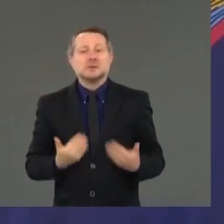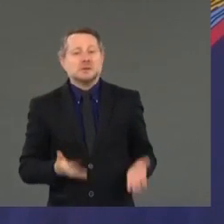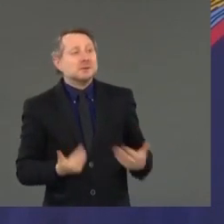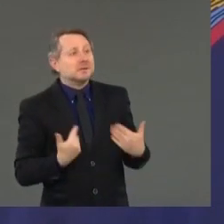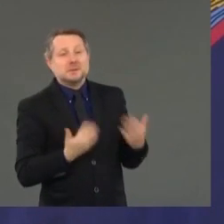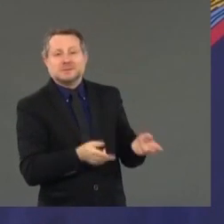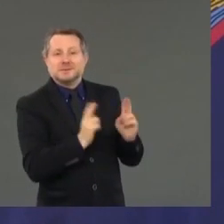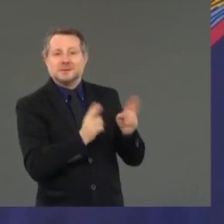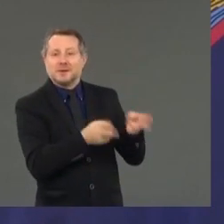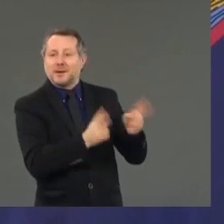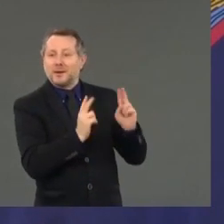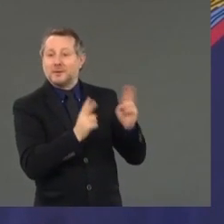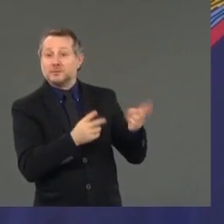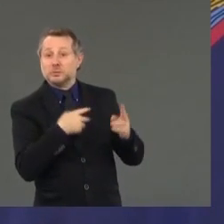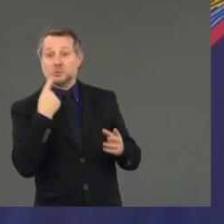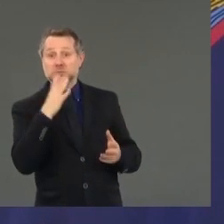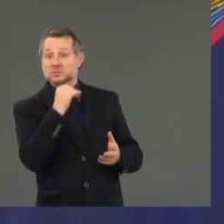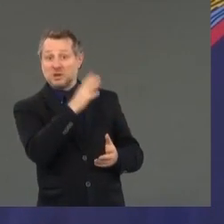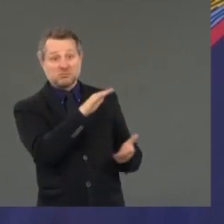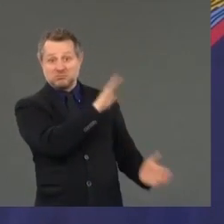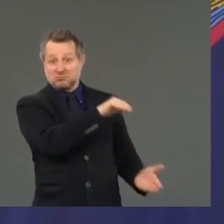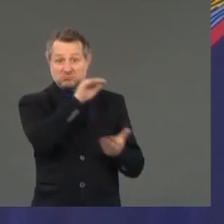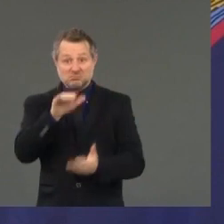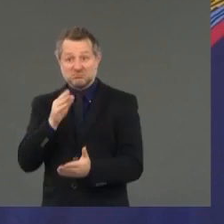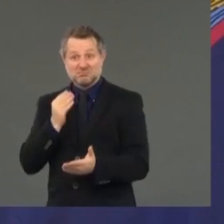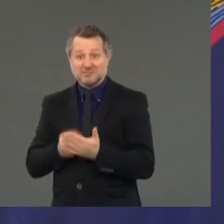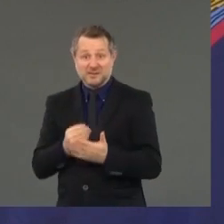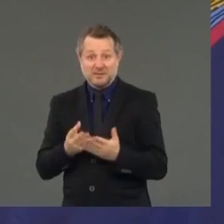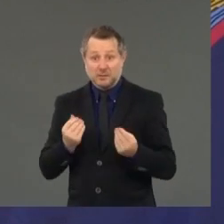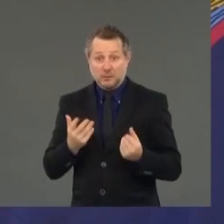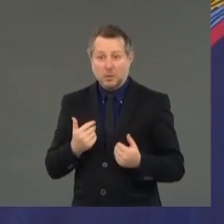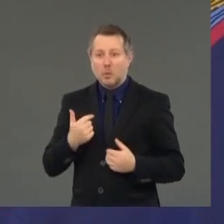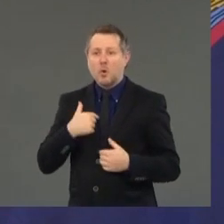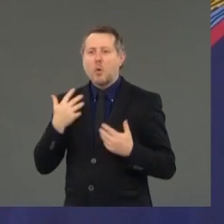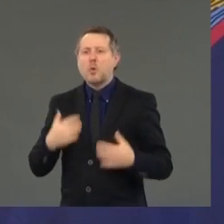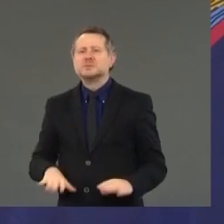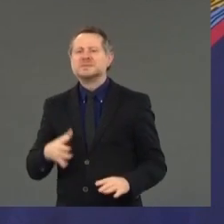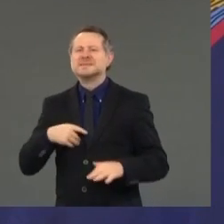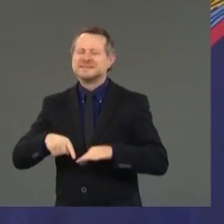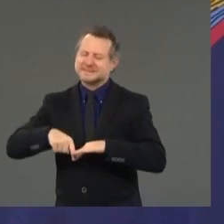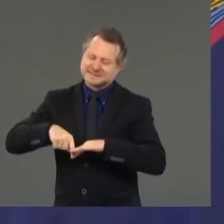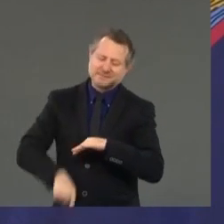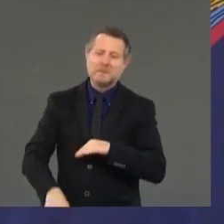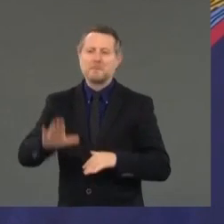ACTION. IF WASHINGTON DOES NOT PROVIDE